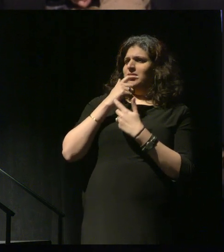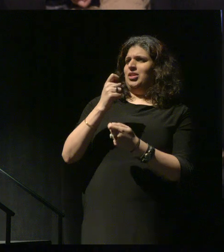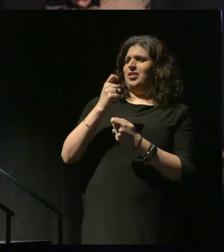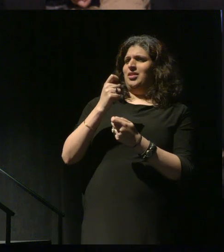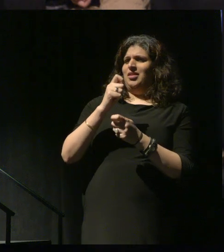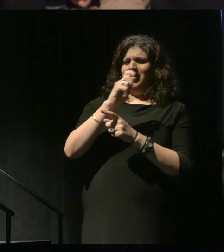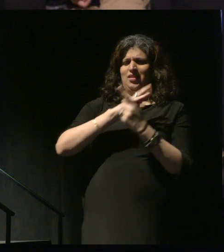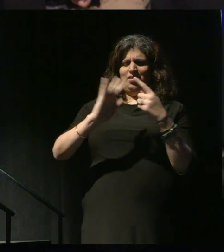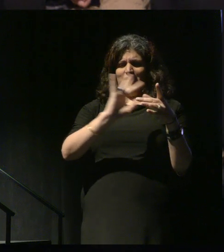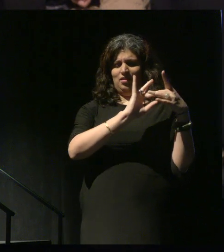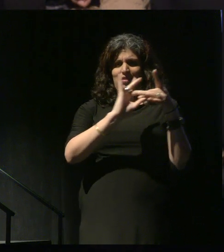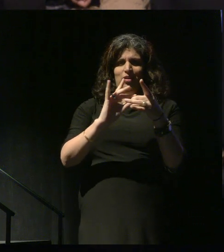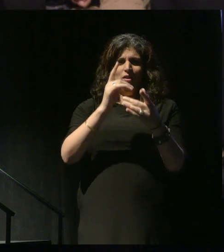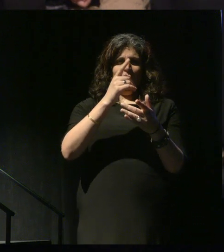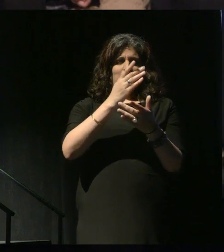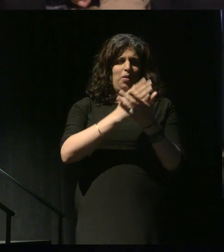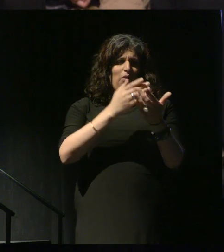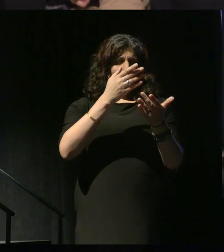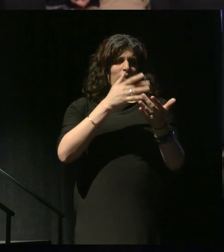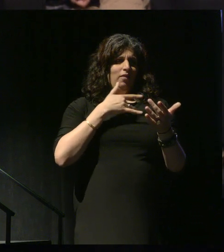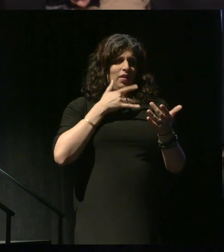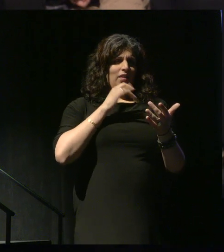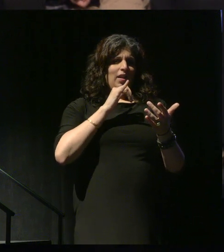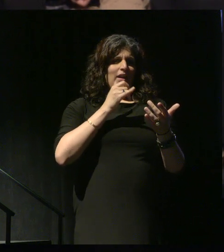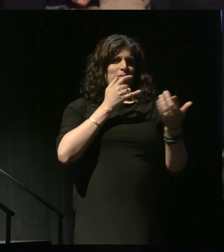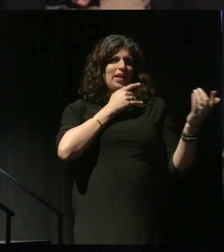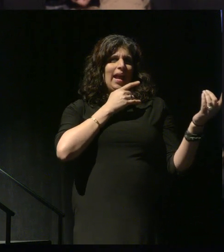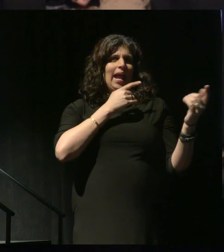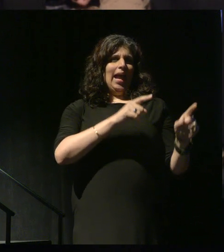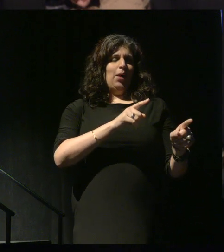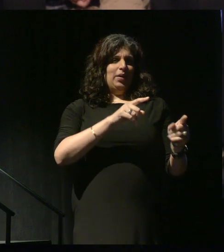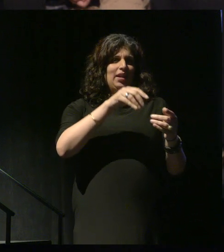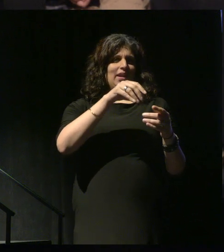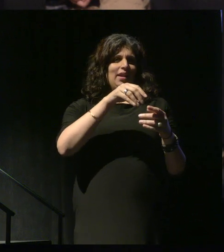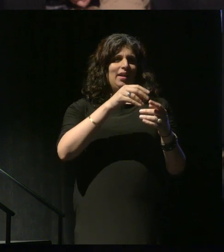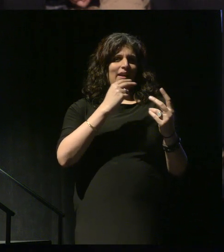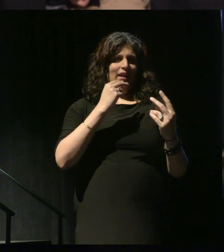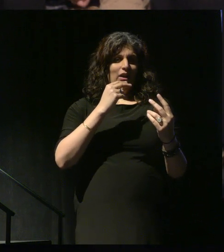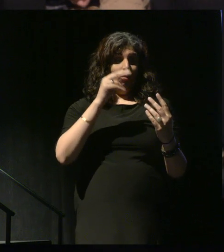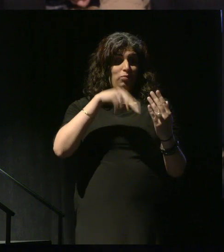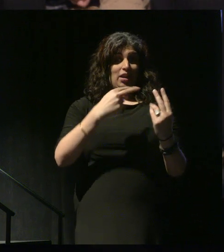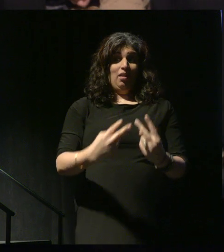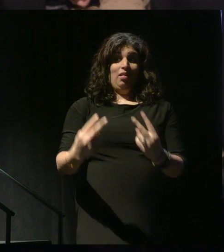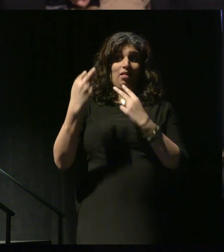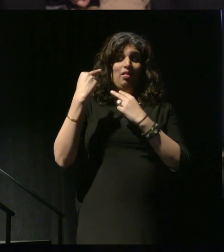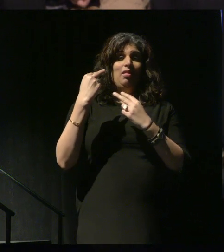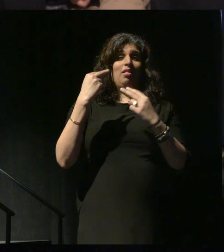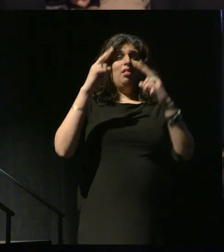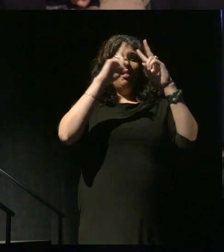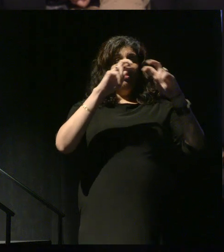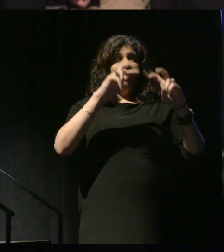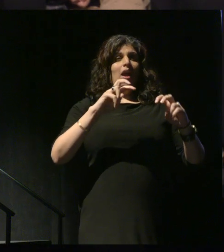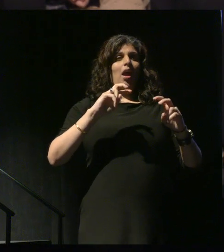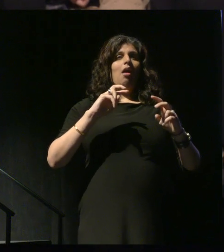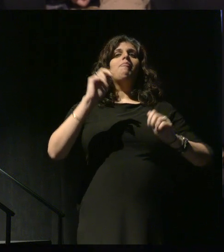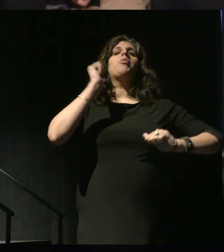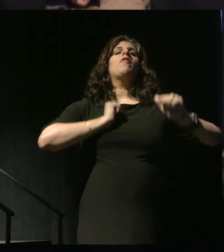part of what felt like it was happening in your memoir was this examination of performance. Right.